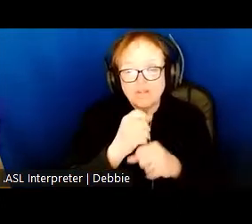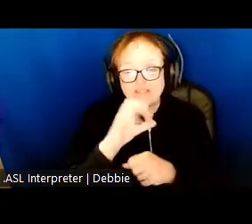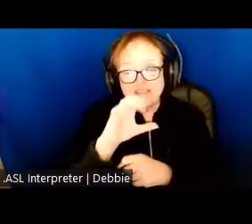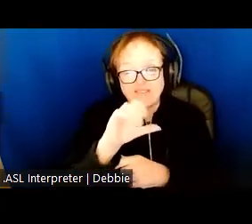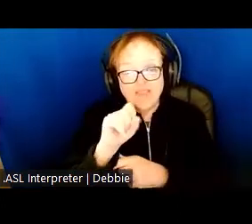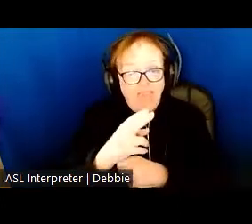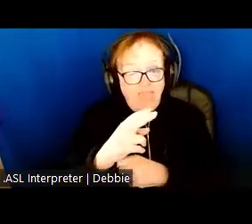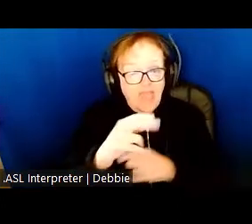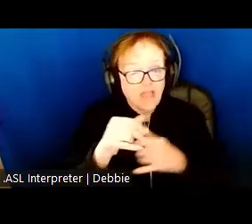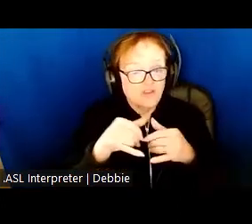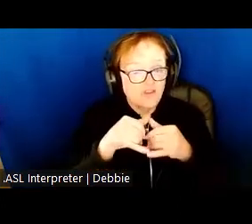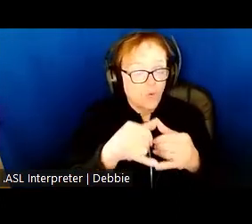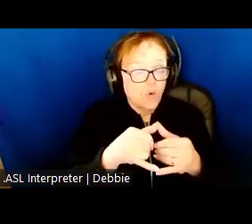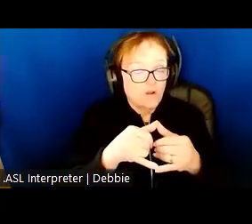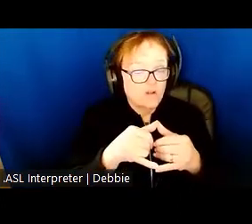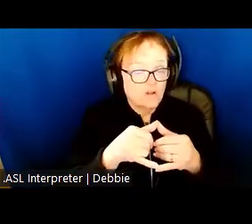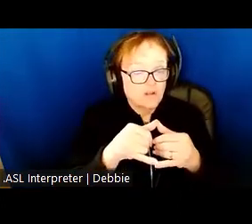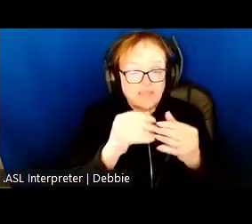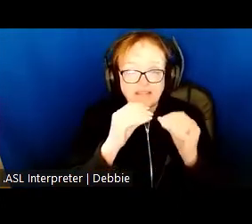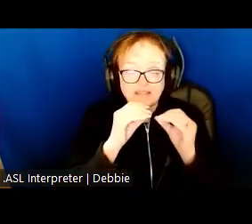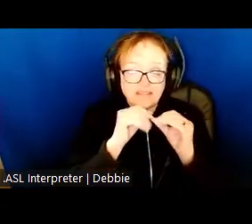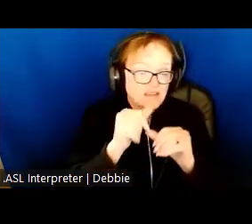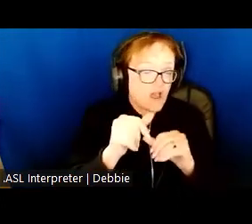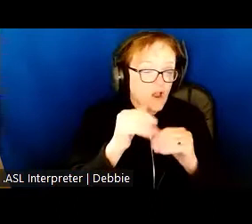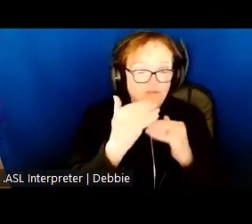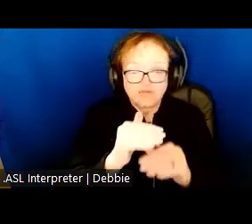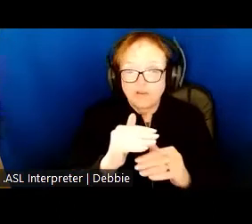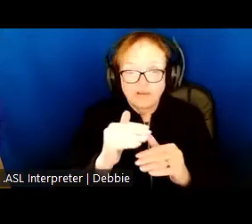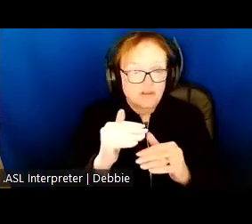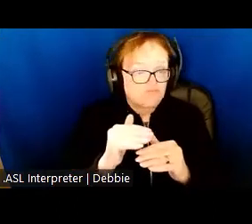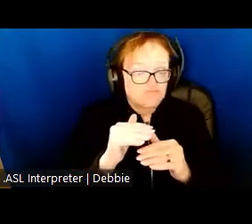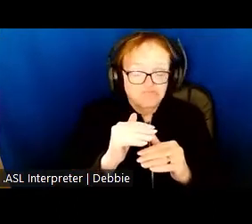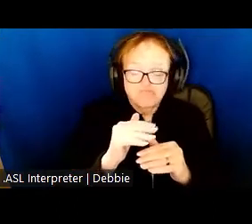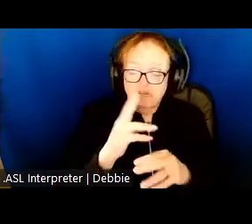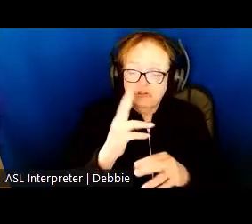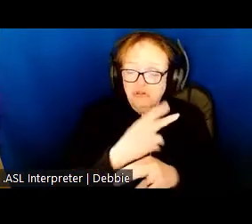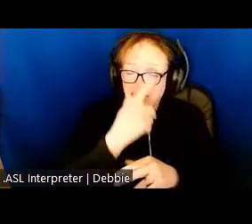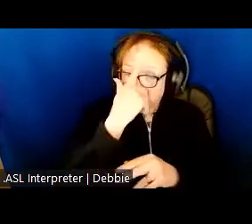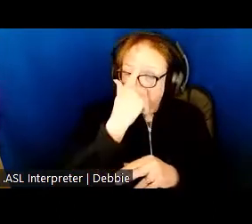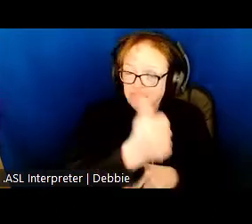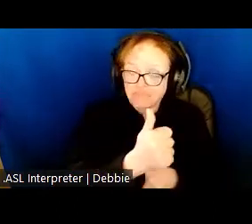entirely unrestricted. What this means is that you can use that funding for almost any